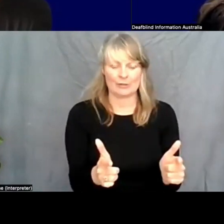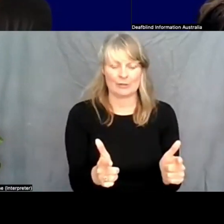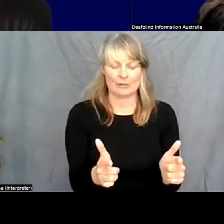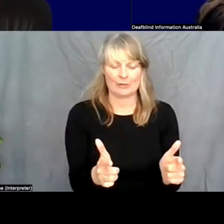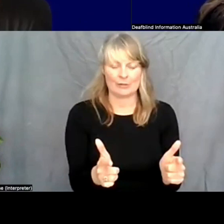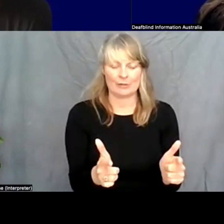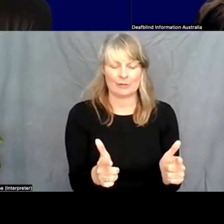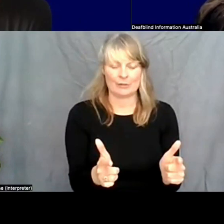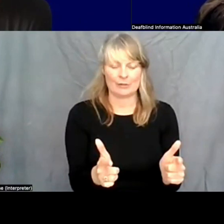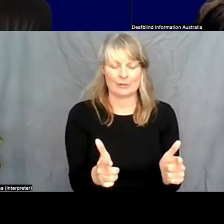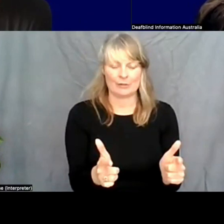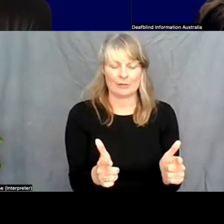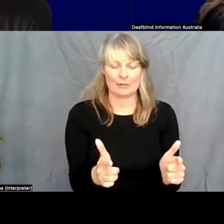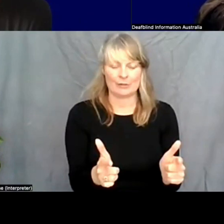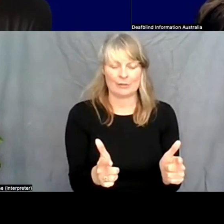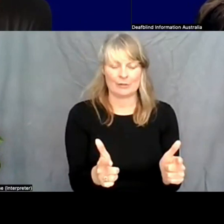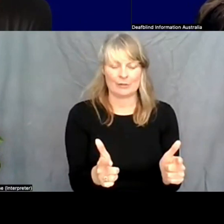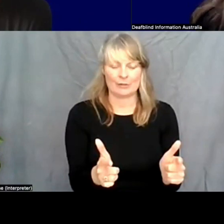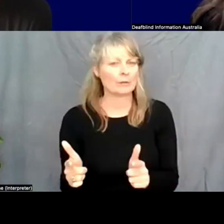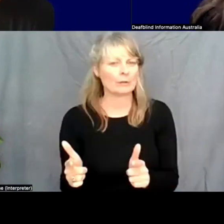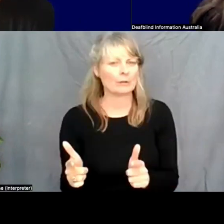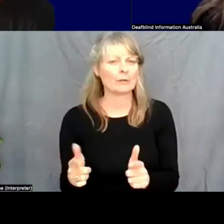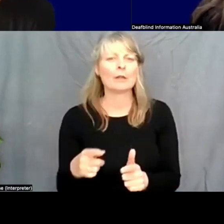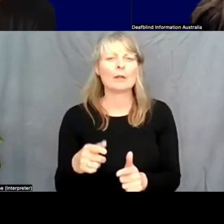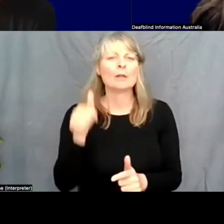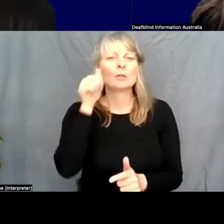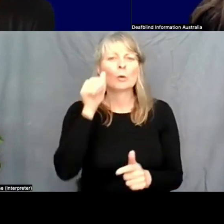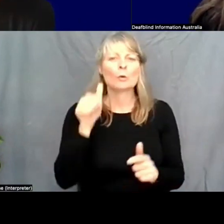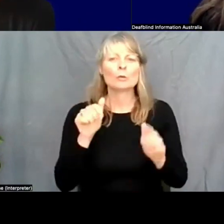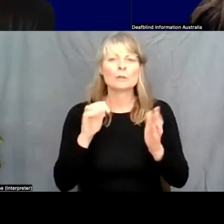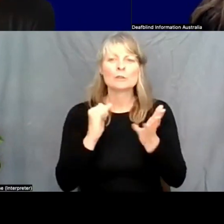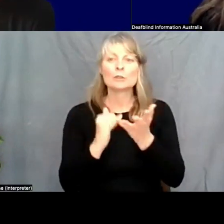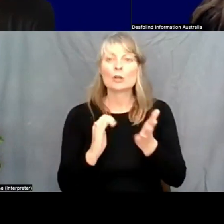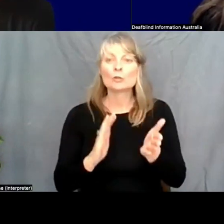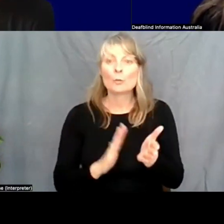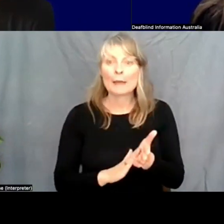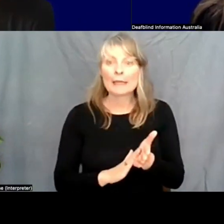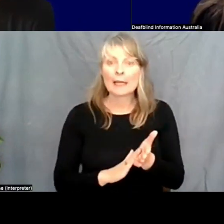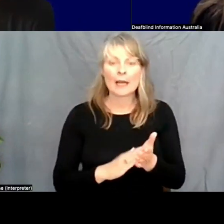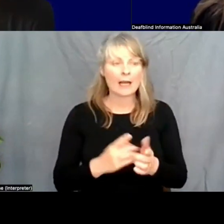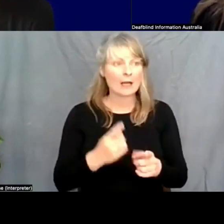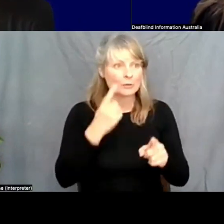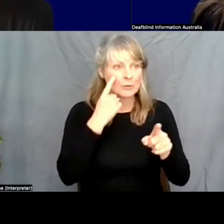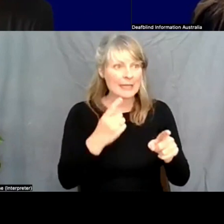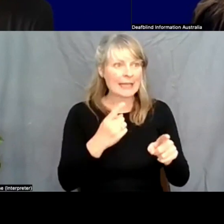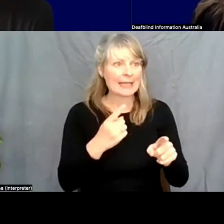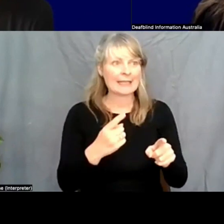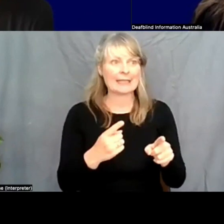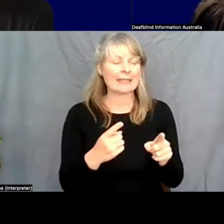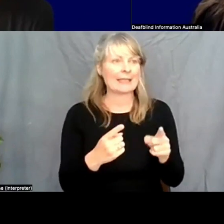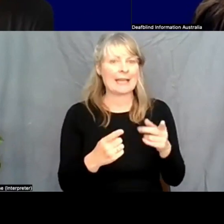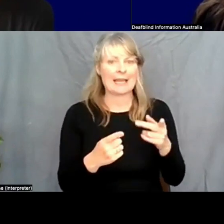look on social media and you see all sorts of people who get caught being taught the wrong sorts